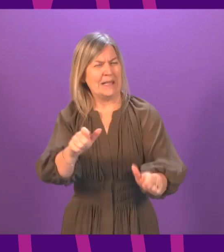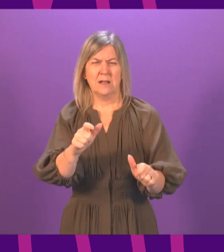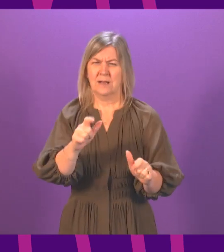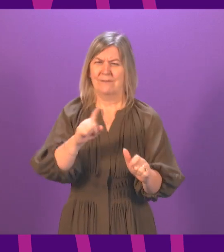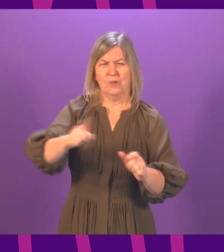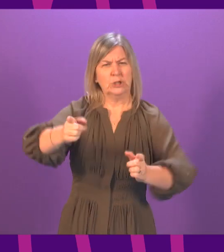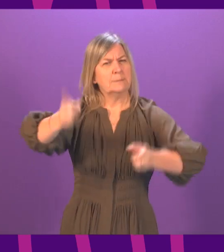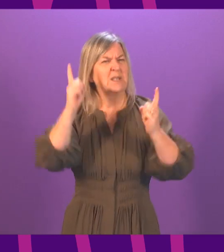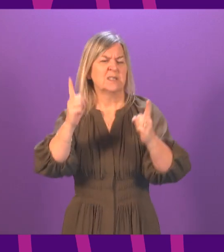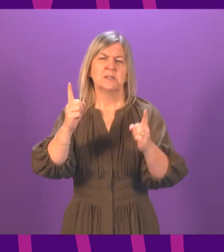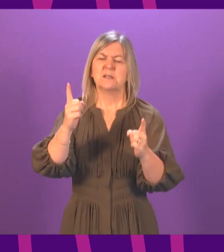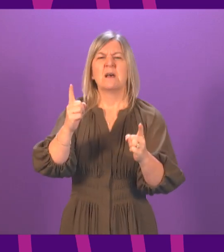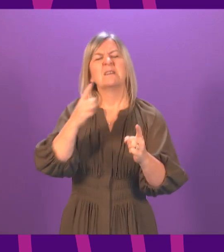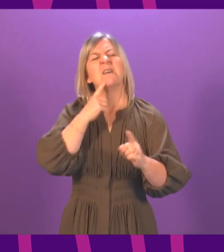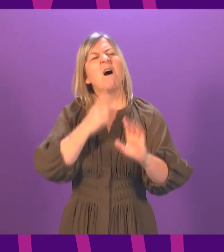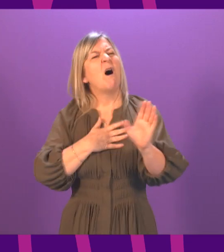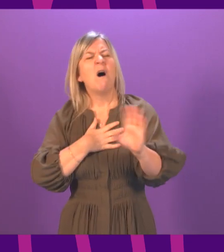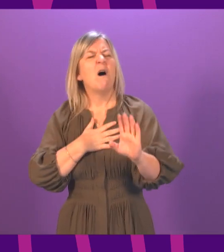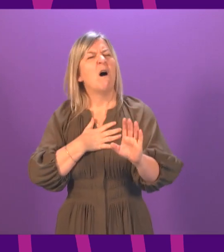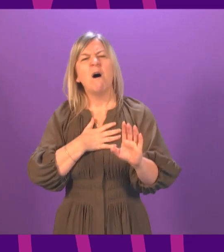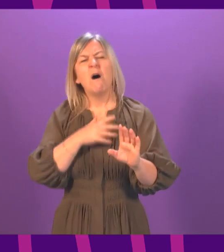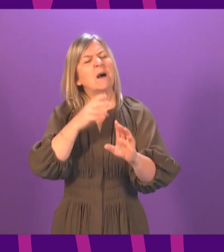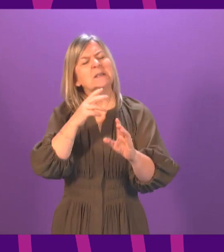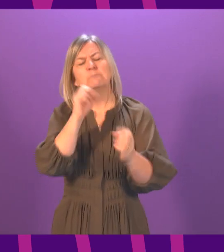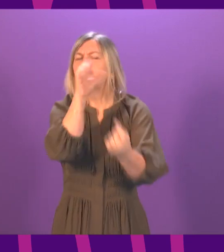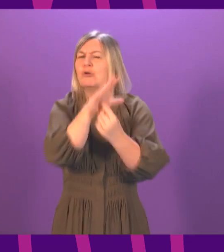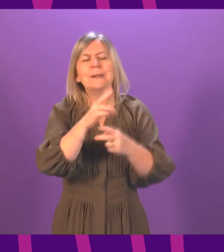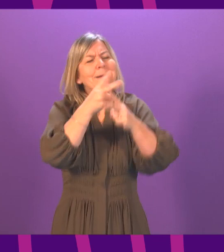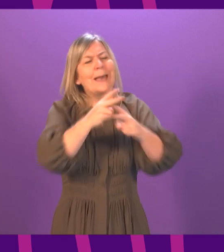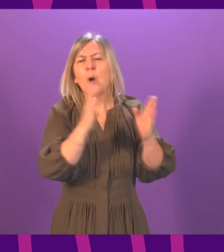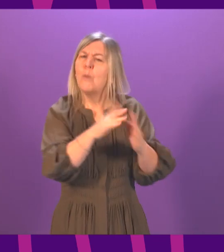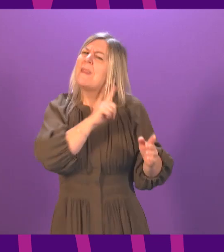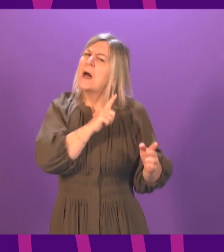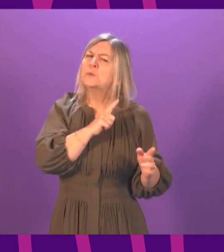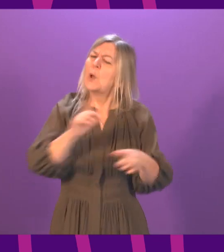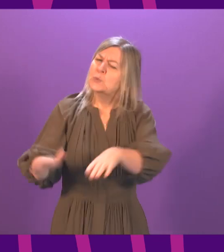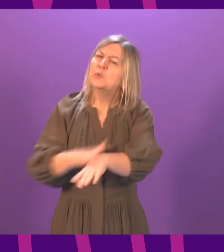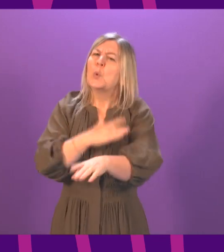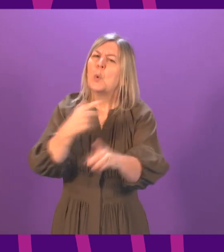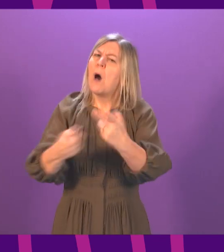prioritisation of care homes. We asked for care homes to be prioritised way back in November,